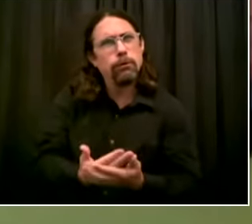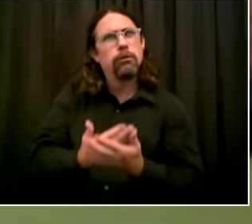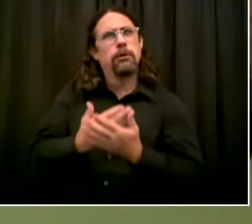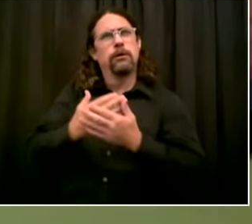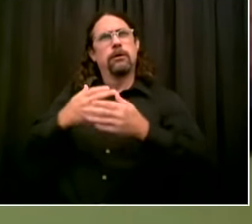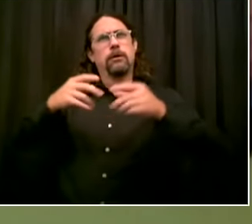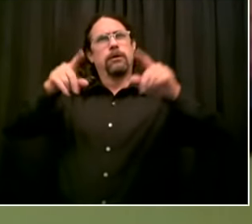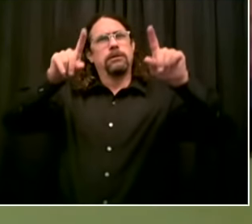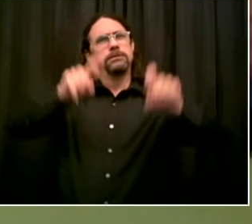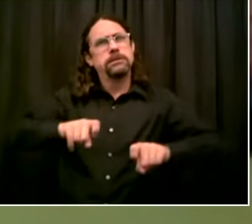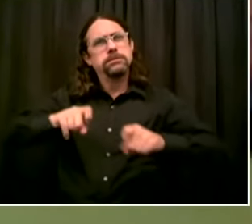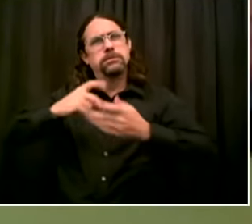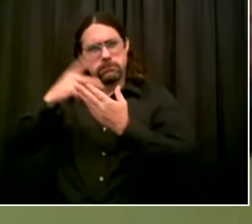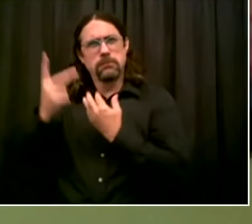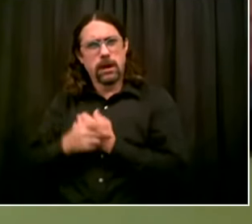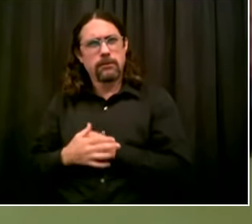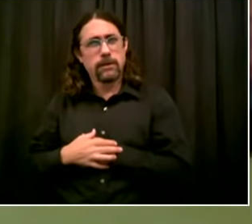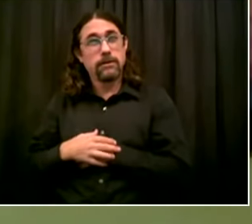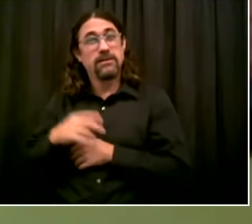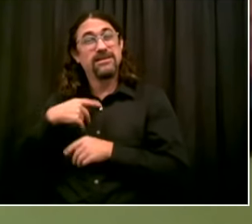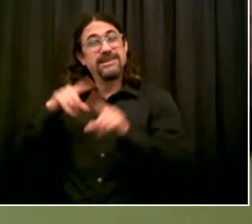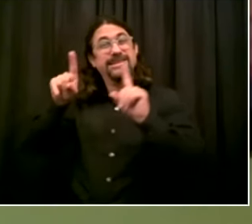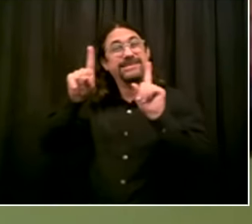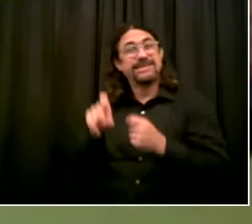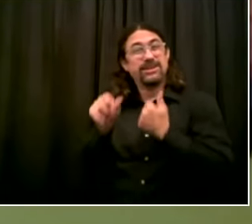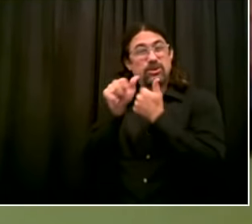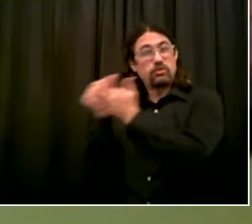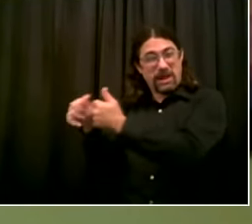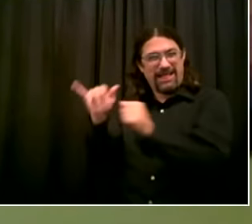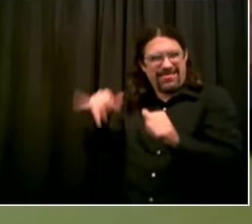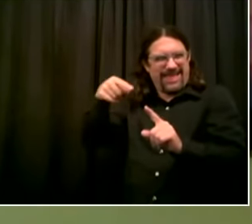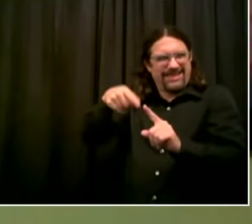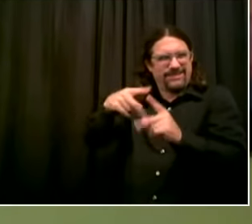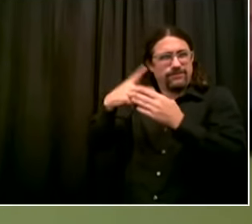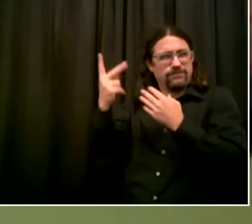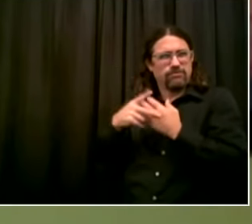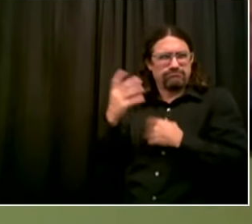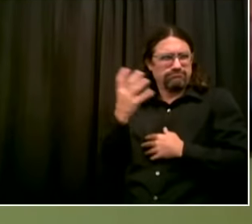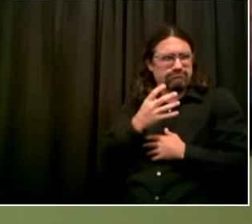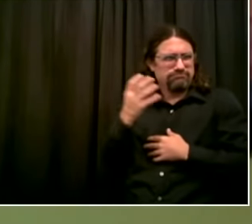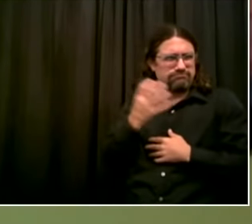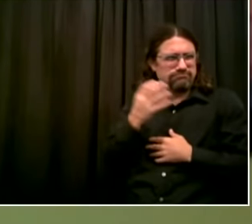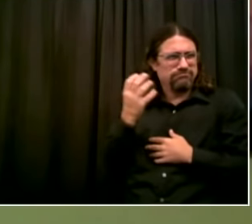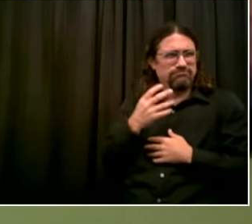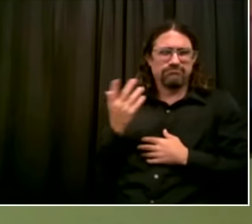STA.GES HET AGOL ISTO GET AWAY FROM THE 3% IN A WAY THAT IS CONSISTENT.